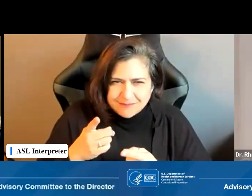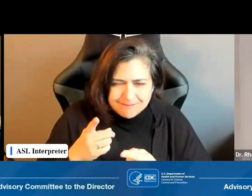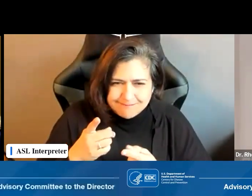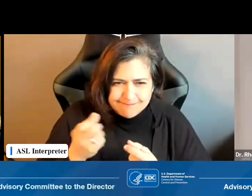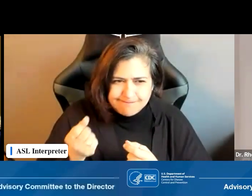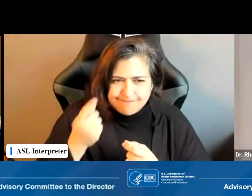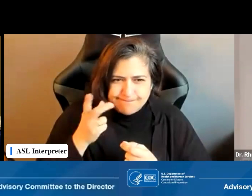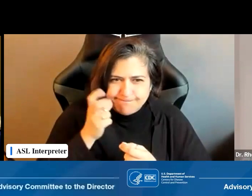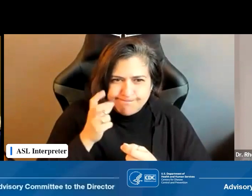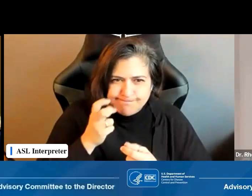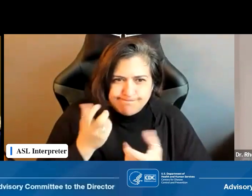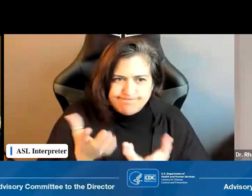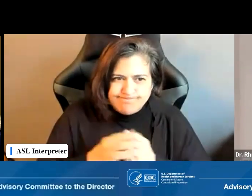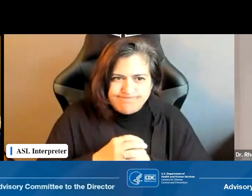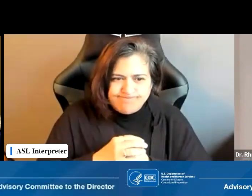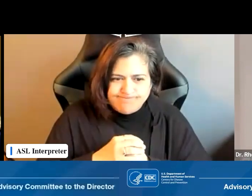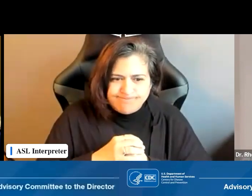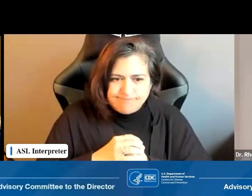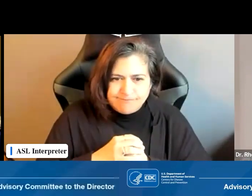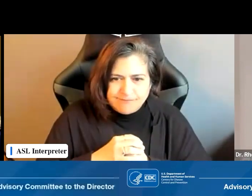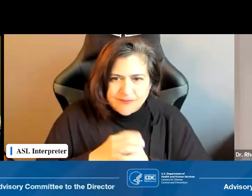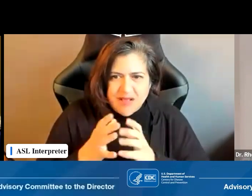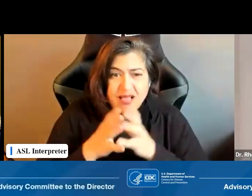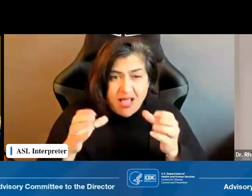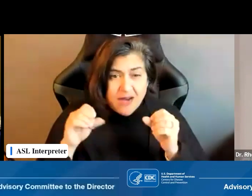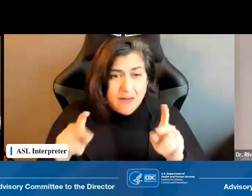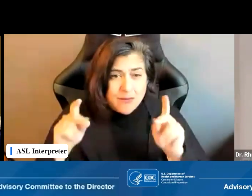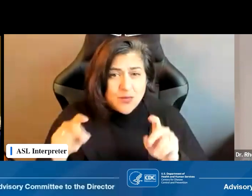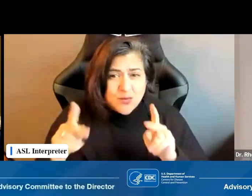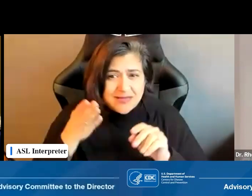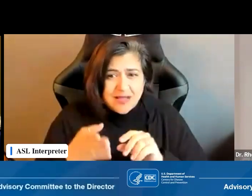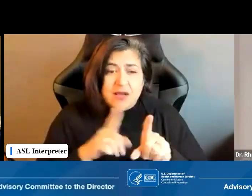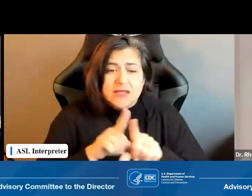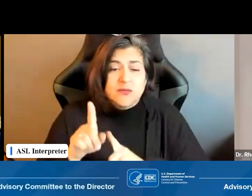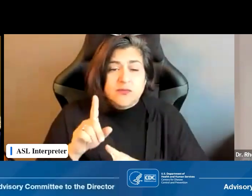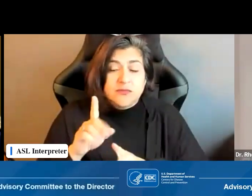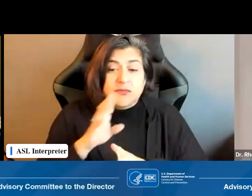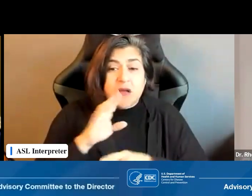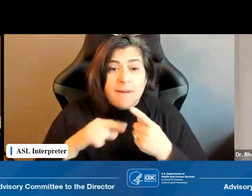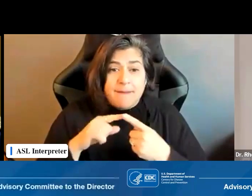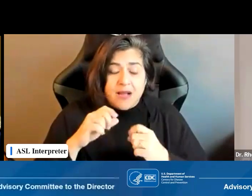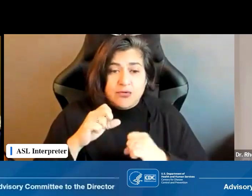That just seems to me there's a plenty of opportunity. And as we talk about structural inequities that lead to poor health outcomes,